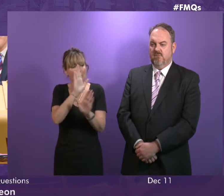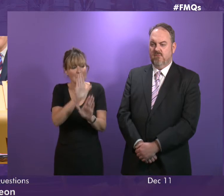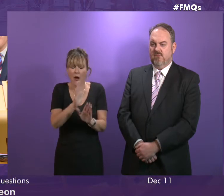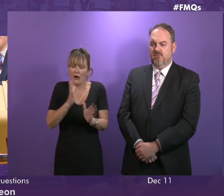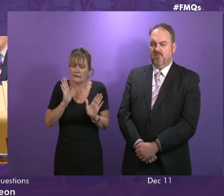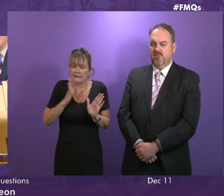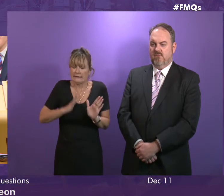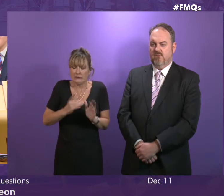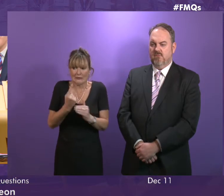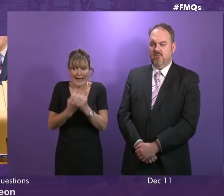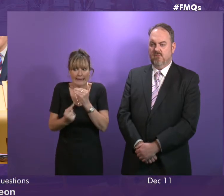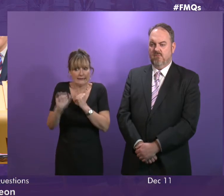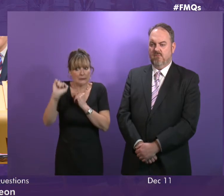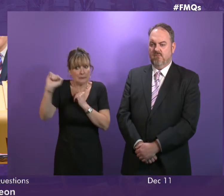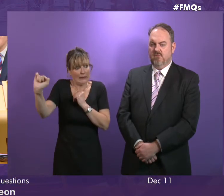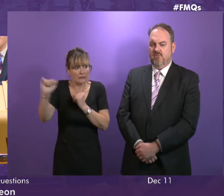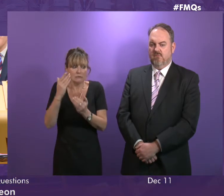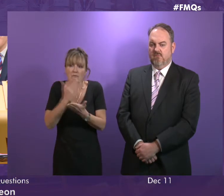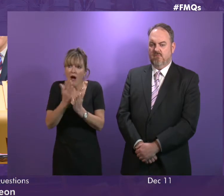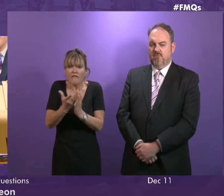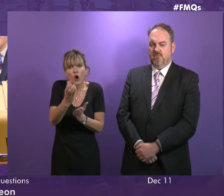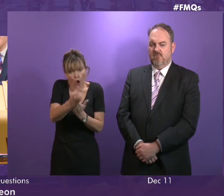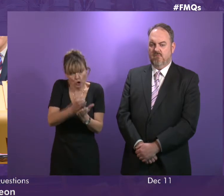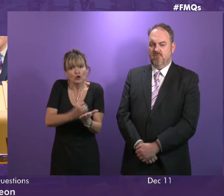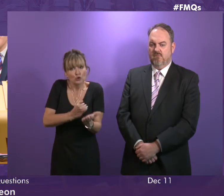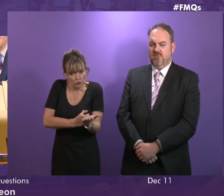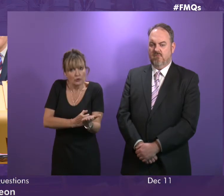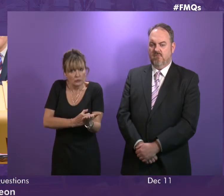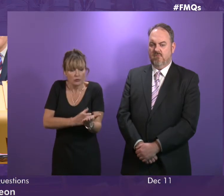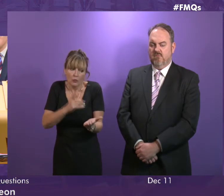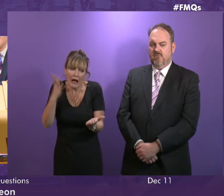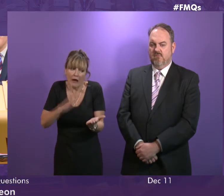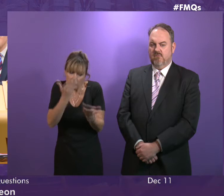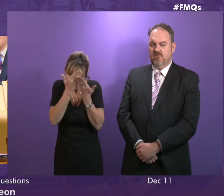matters is a very important part of our constitution, which I am sure all of us want to respect.